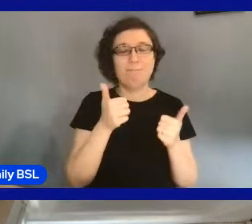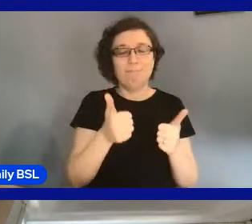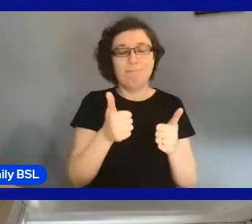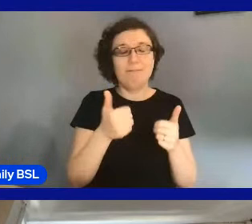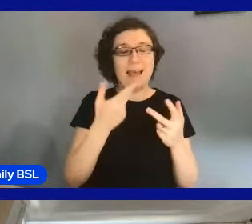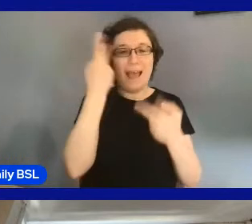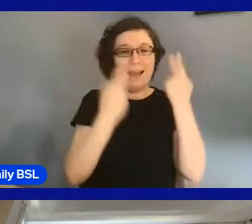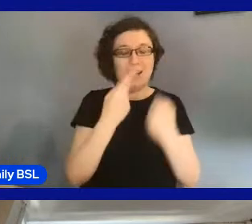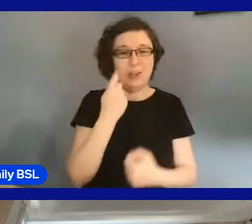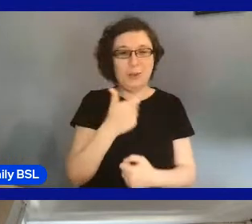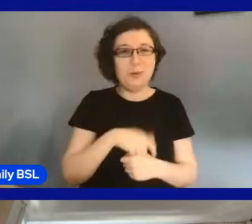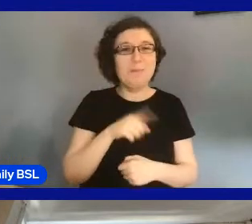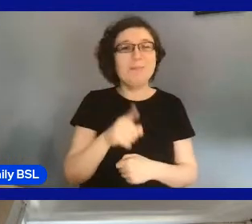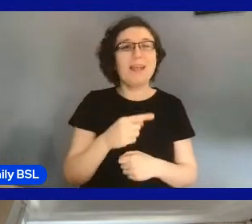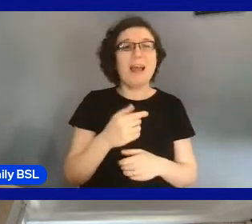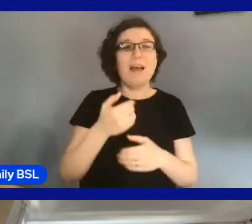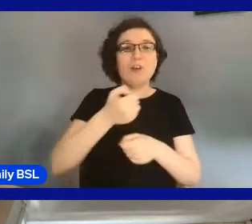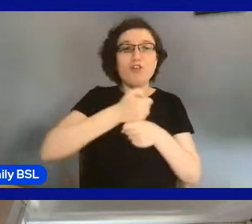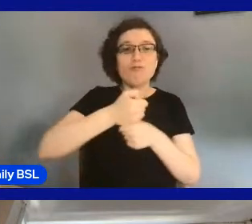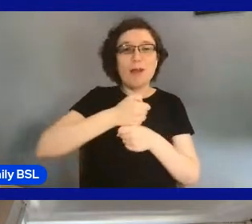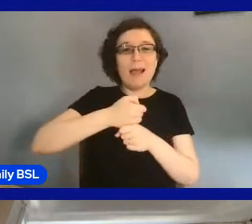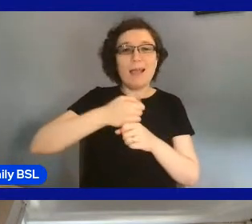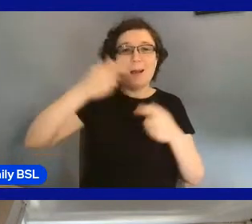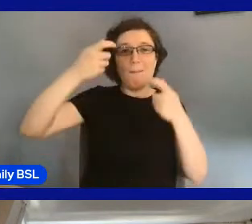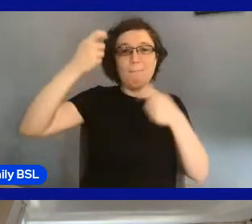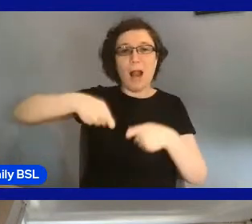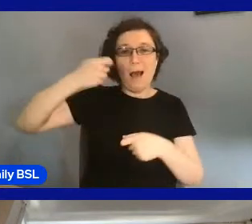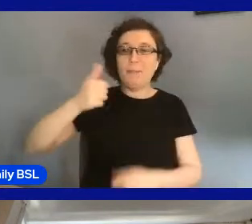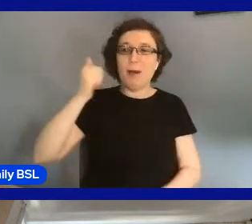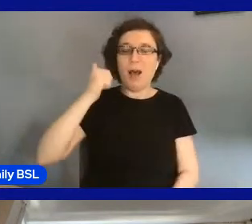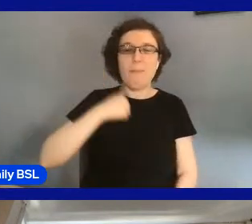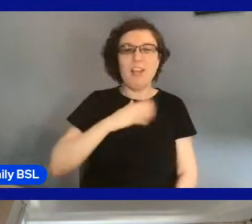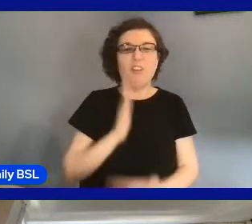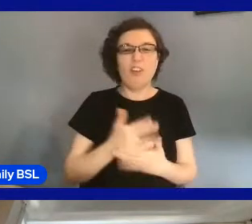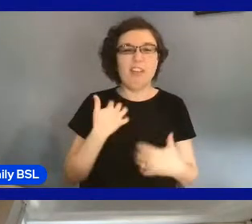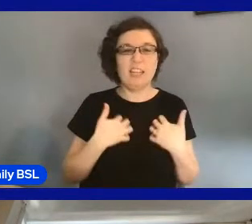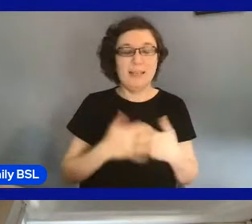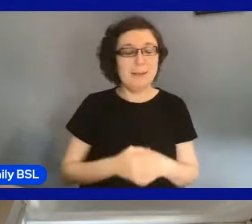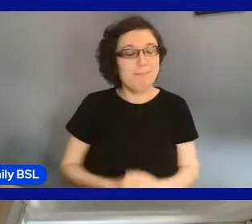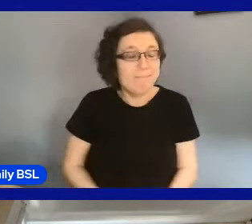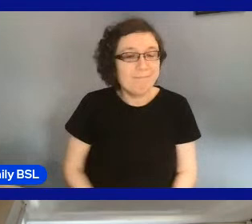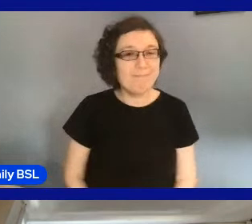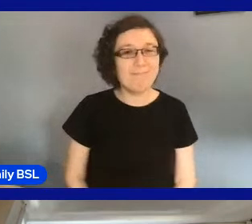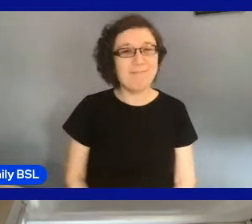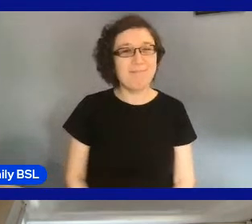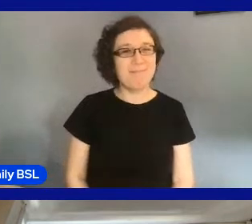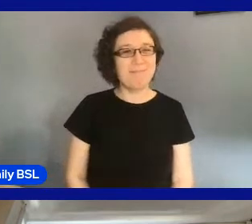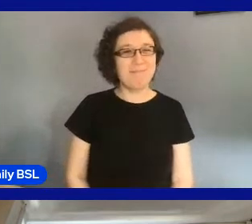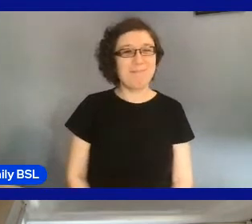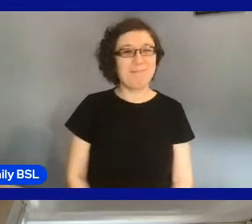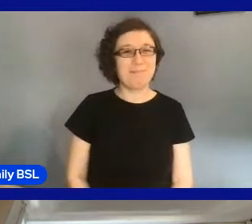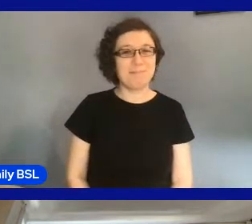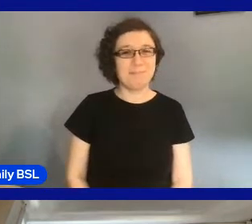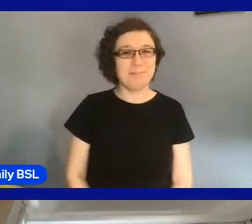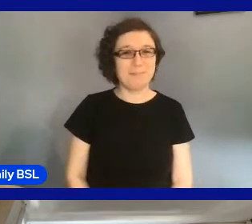male and I have got scruffy here, I have a haircut coming up, and I am in front of the blind.